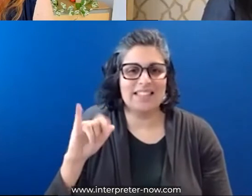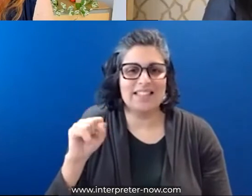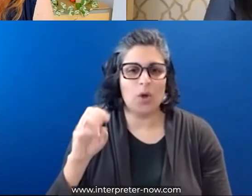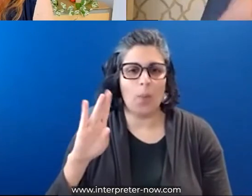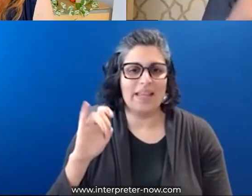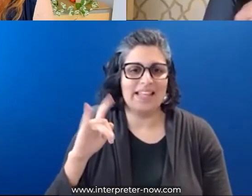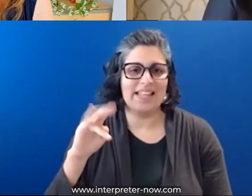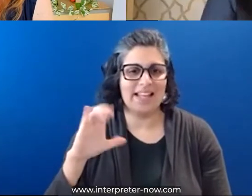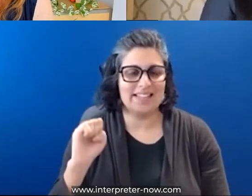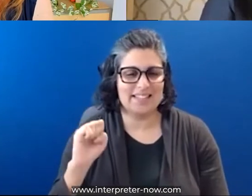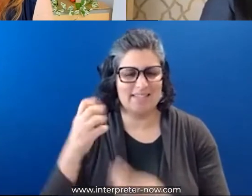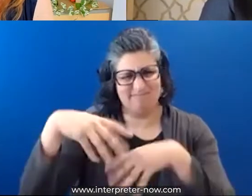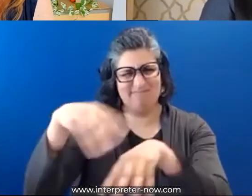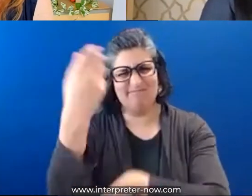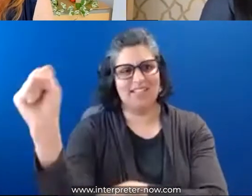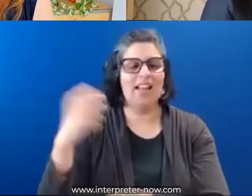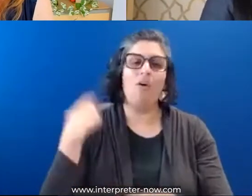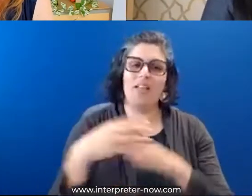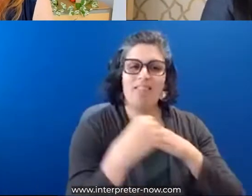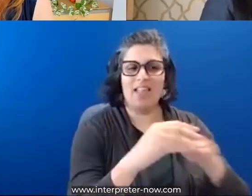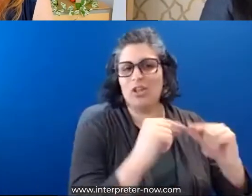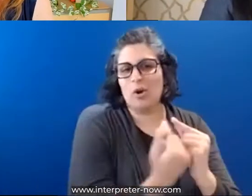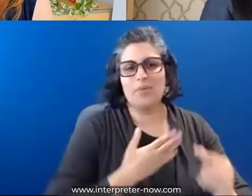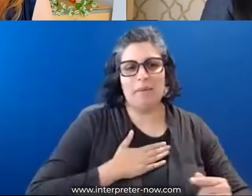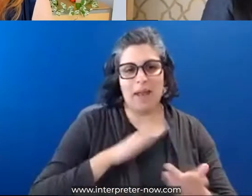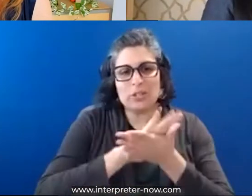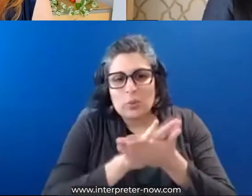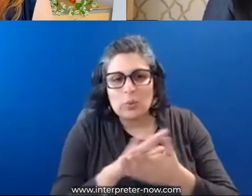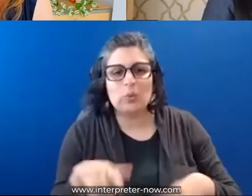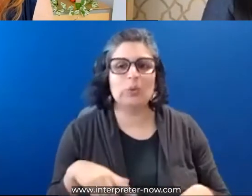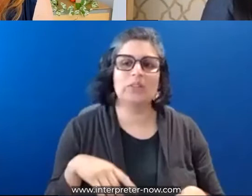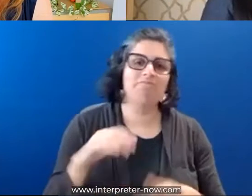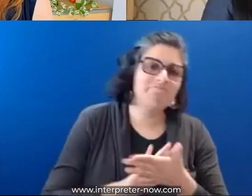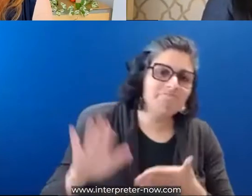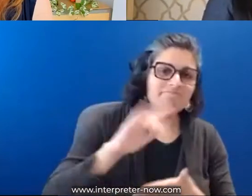I always led the groups at my schools to seek change.